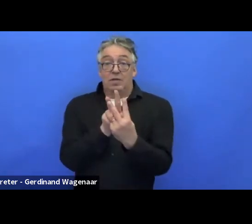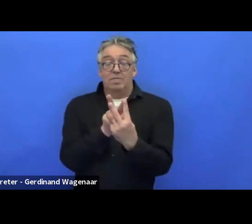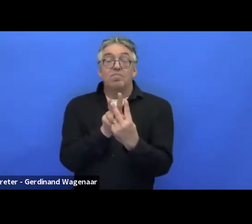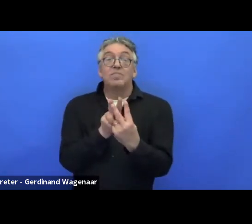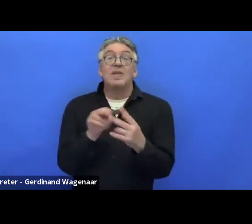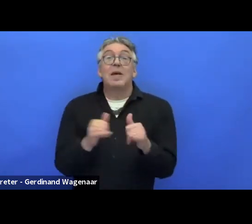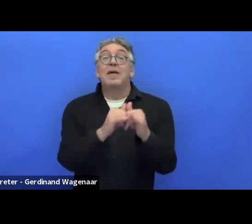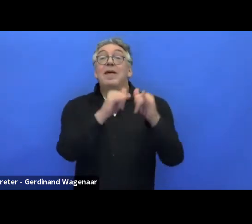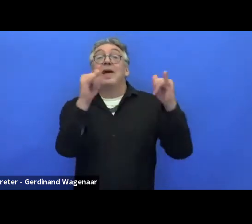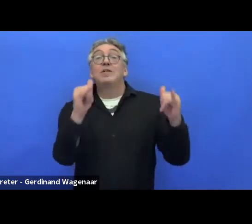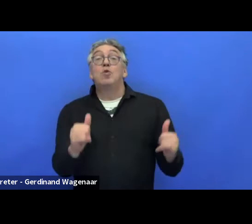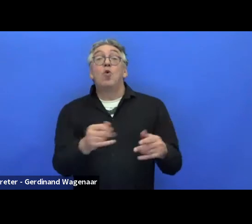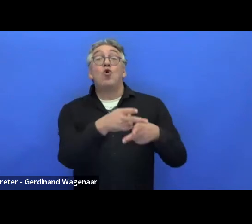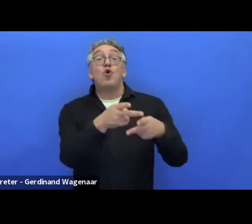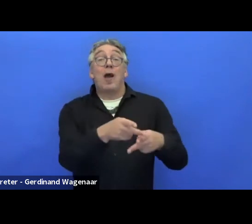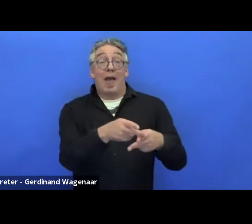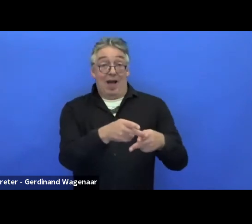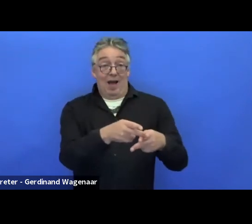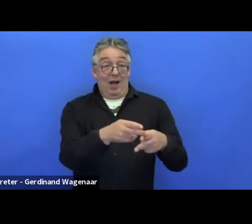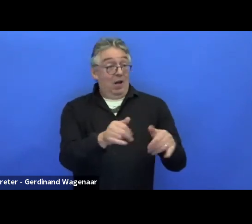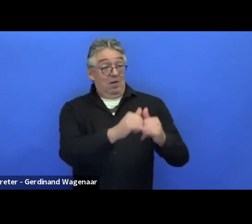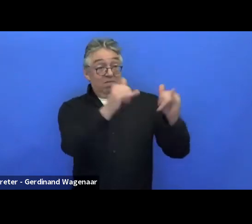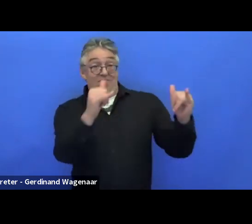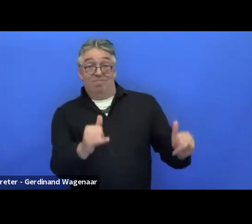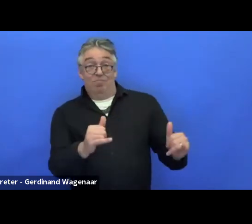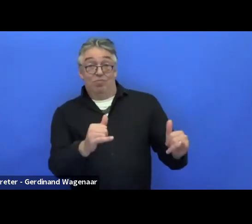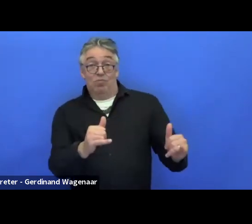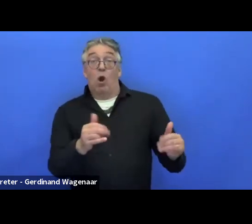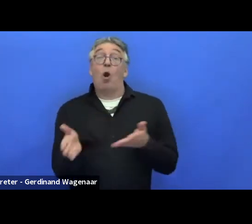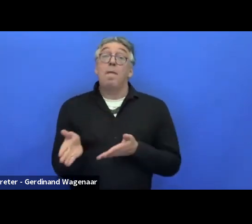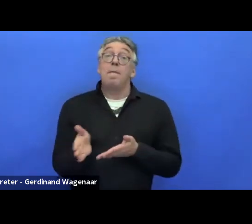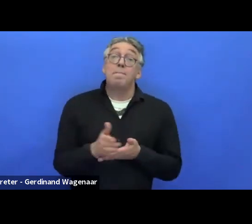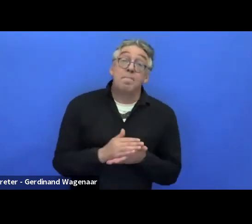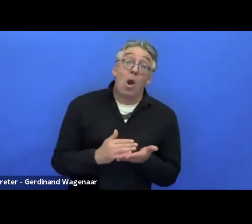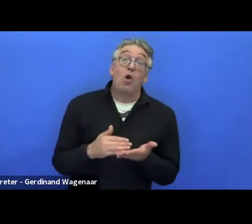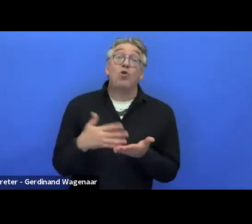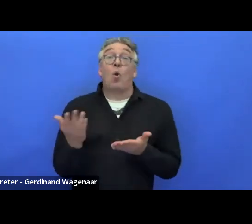funded partially or in certain cases substantially by EU funding.